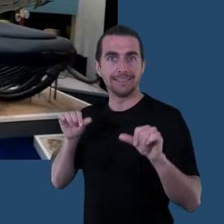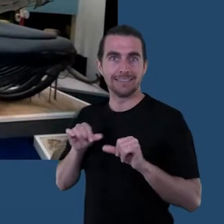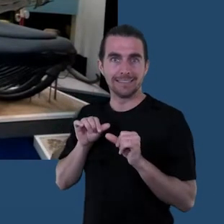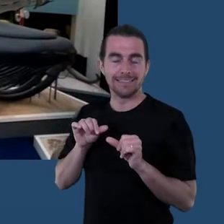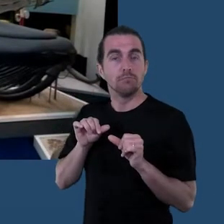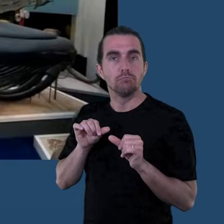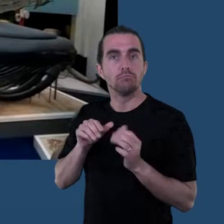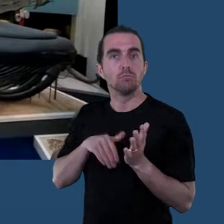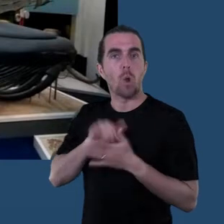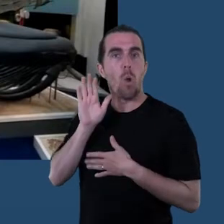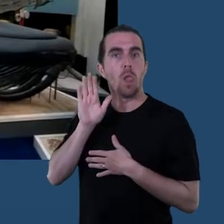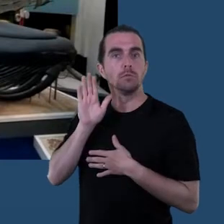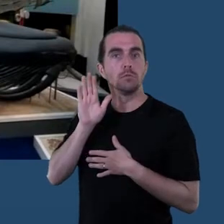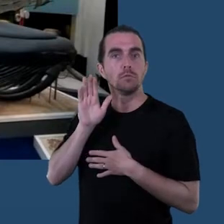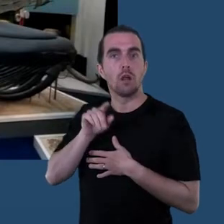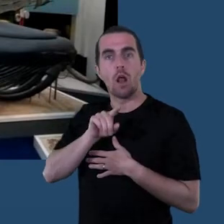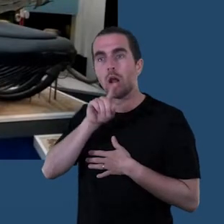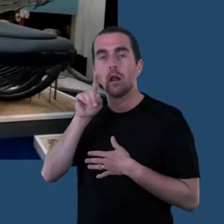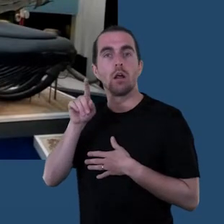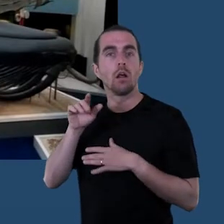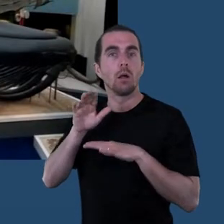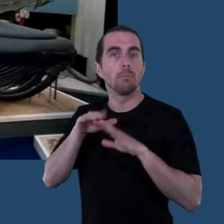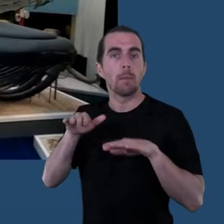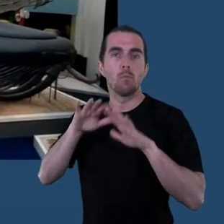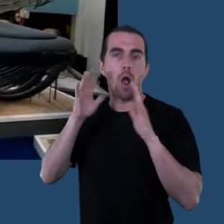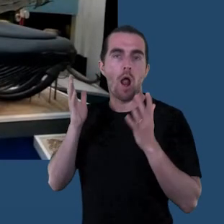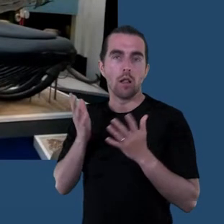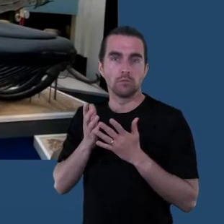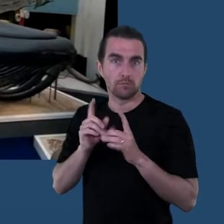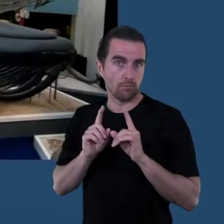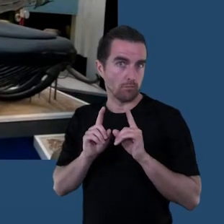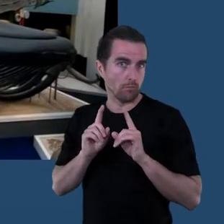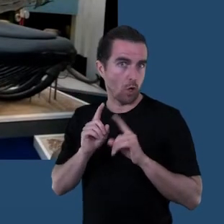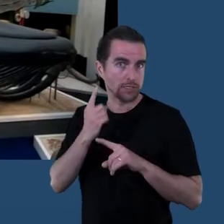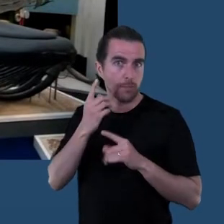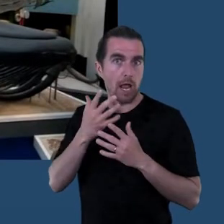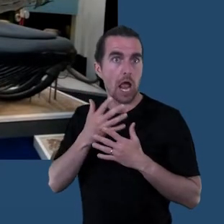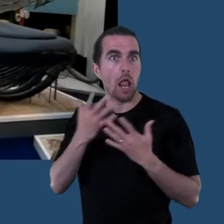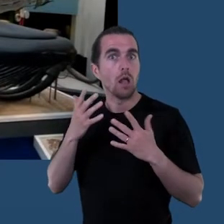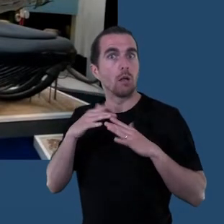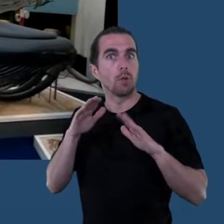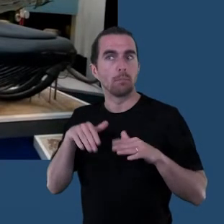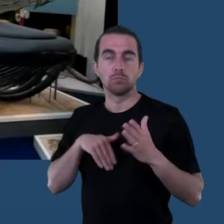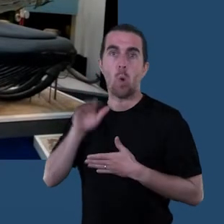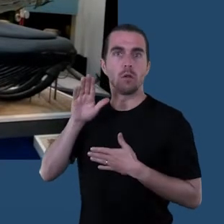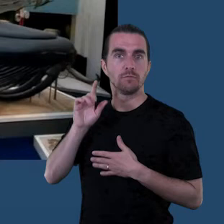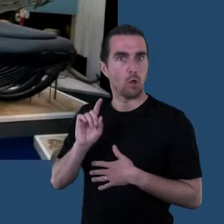This design was then sold to other museums in the world. This was the first time any museum in the world had done this.